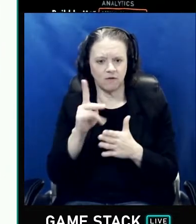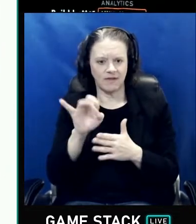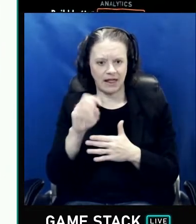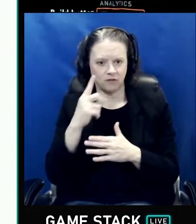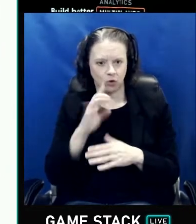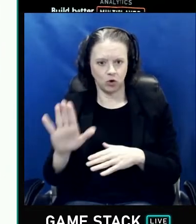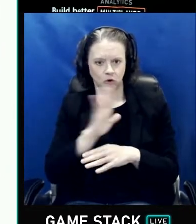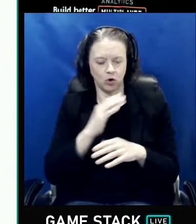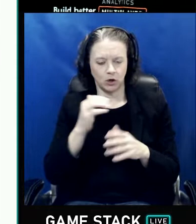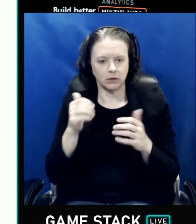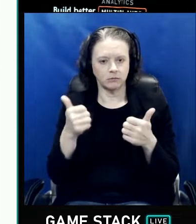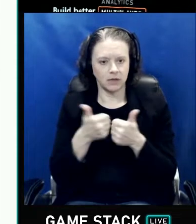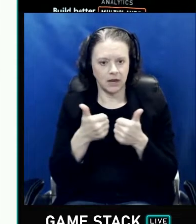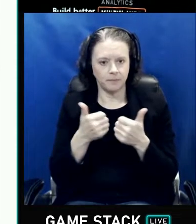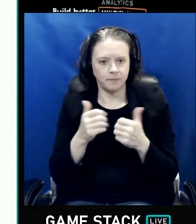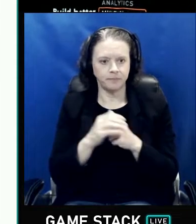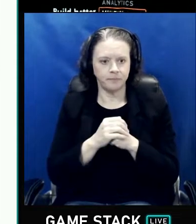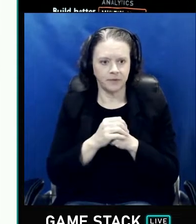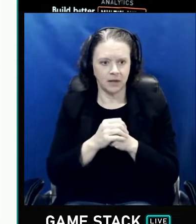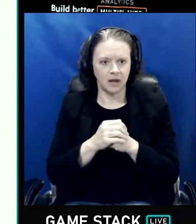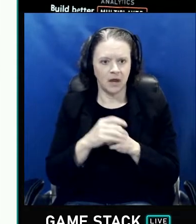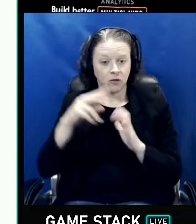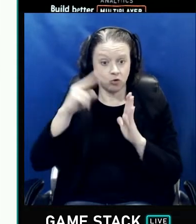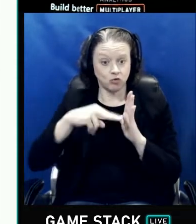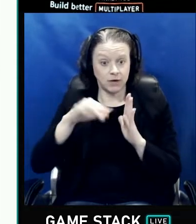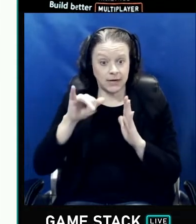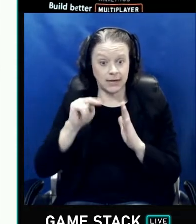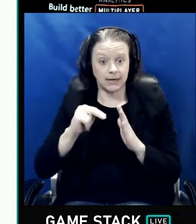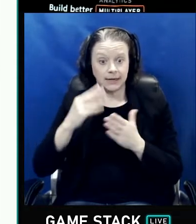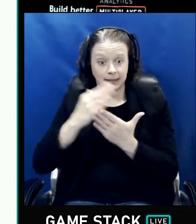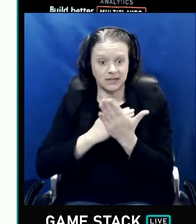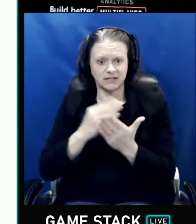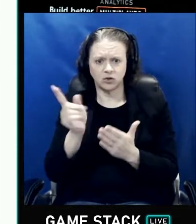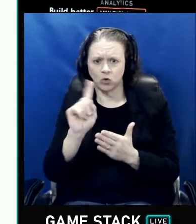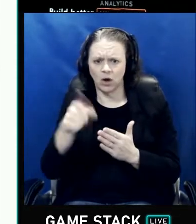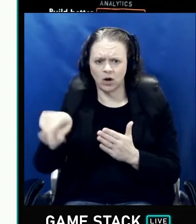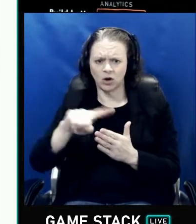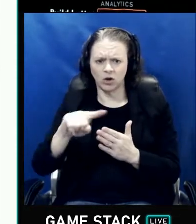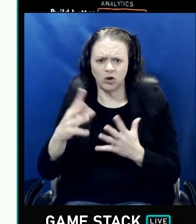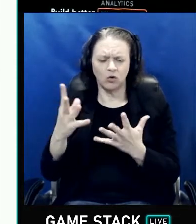region or where your party would be hosted, should you not want to use the default. You can specify your own,